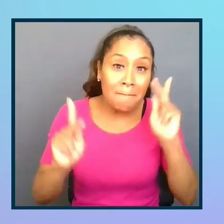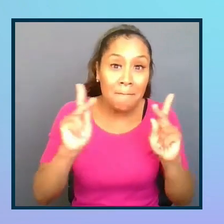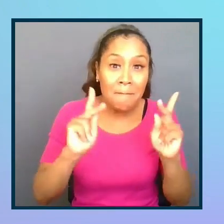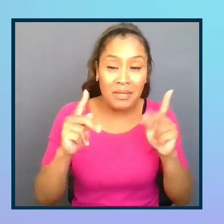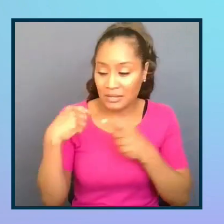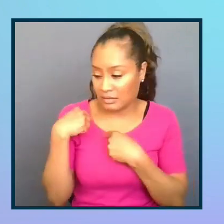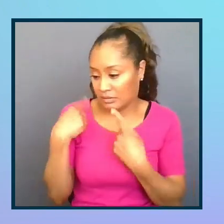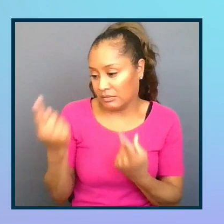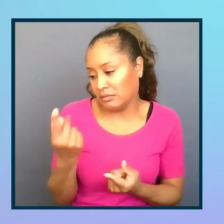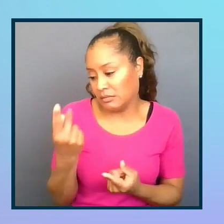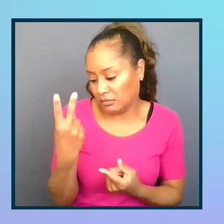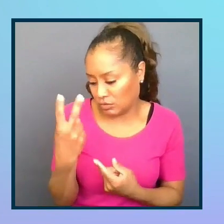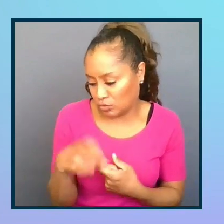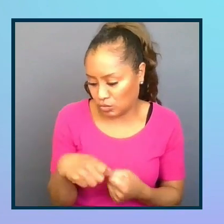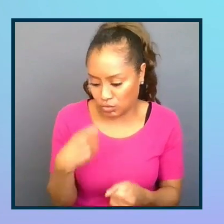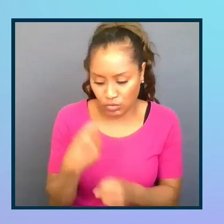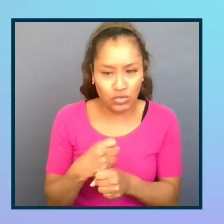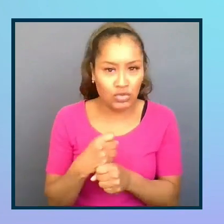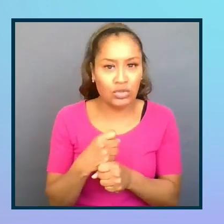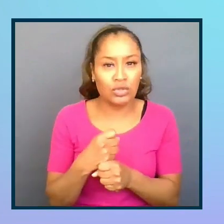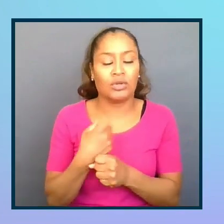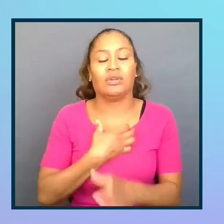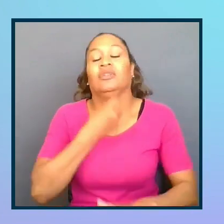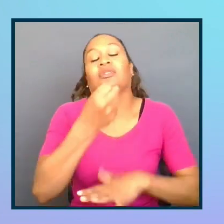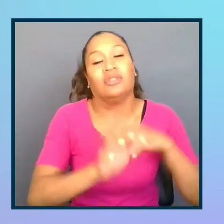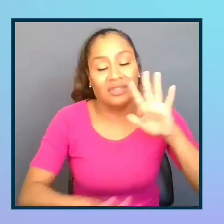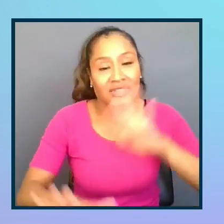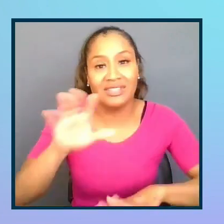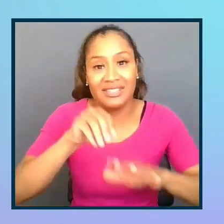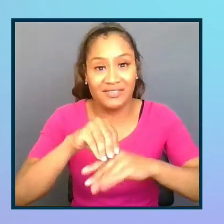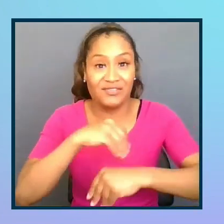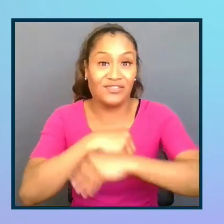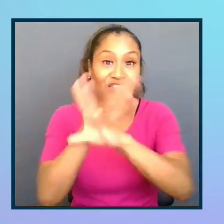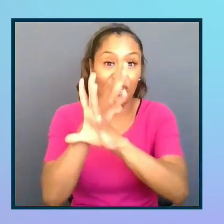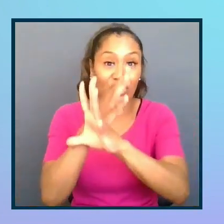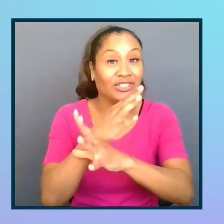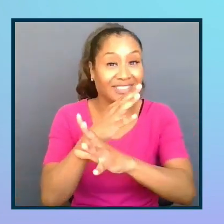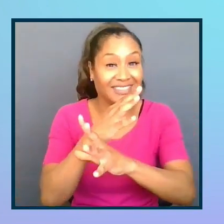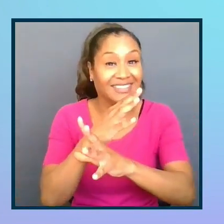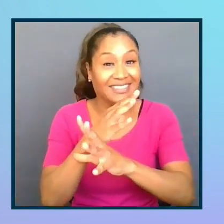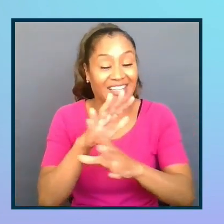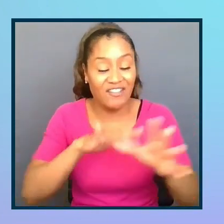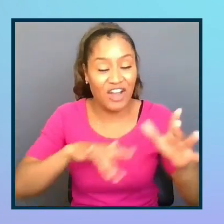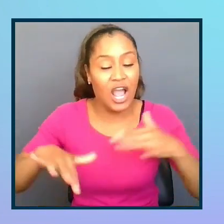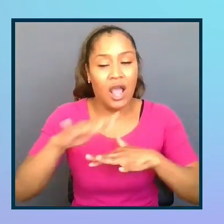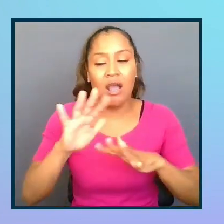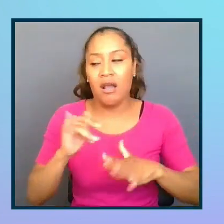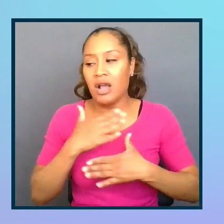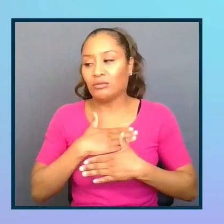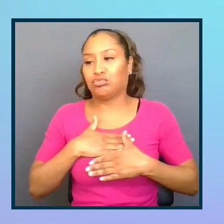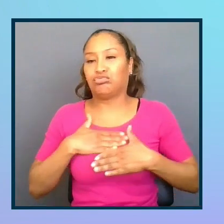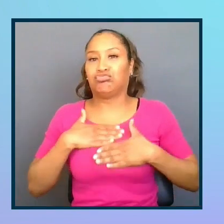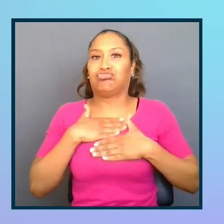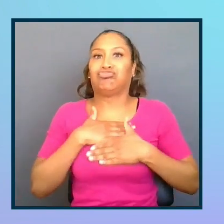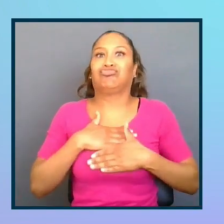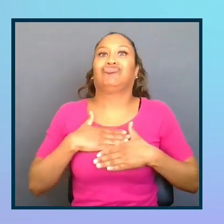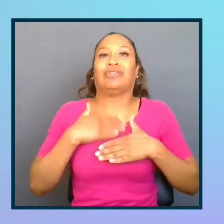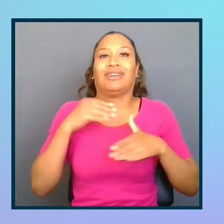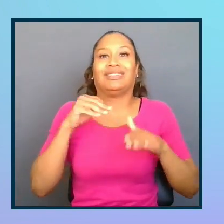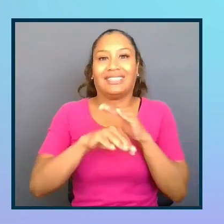when we have been thrown into this virtual environment have appreciated accessibility for digital software